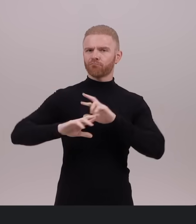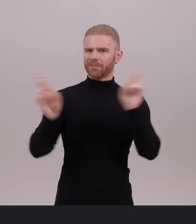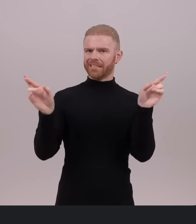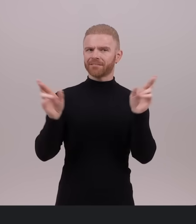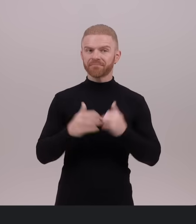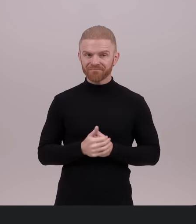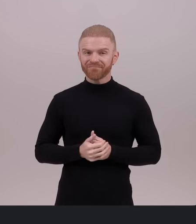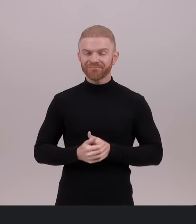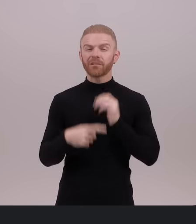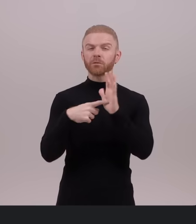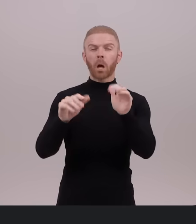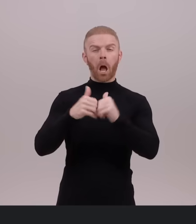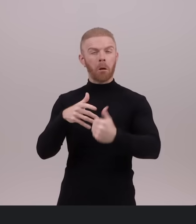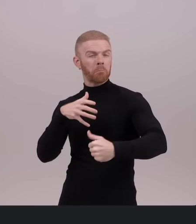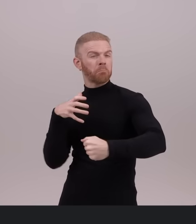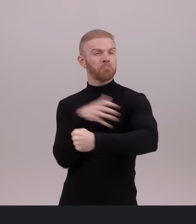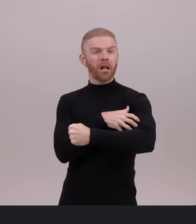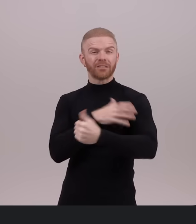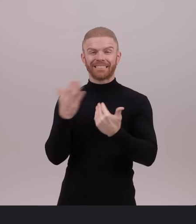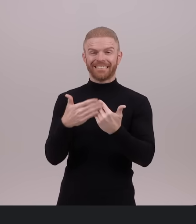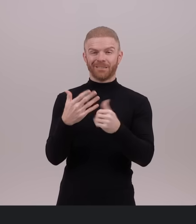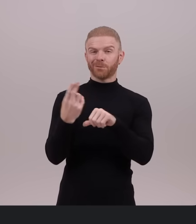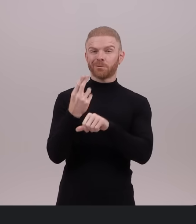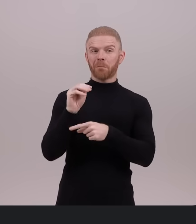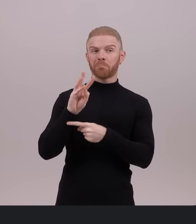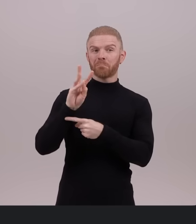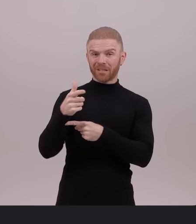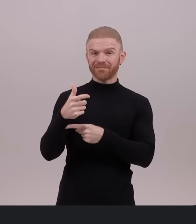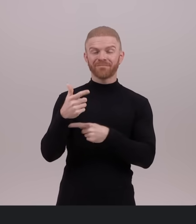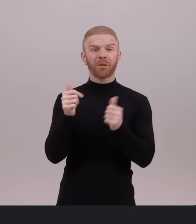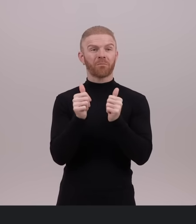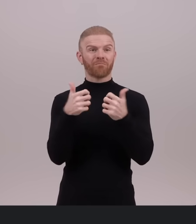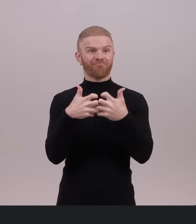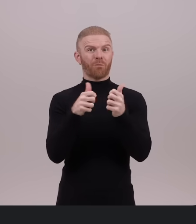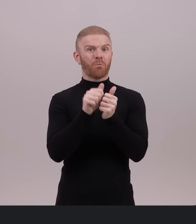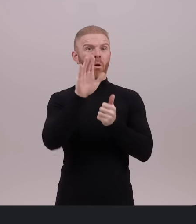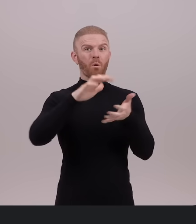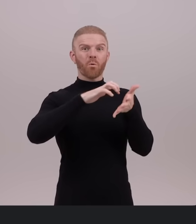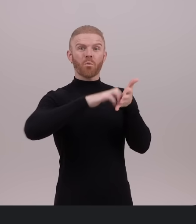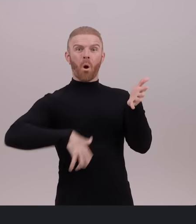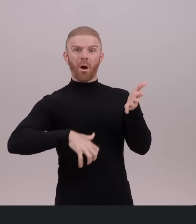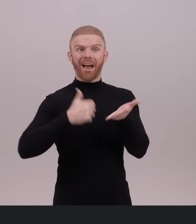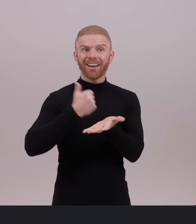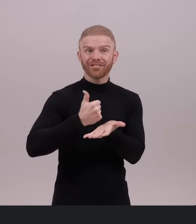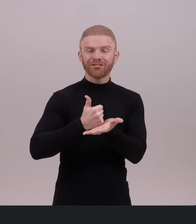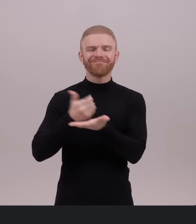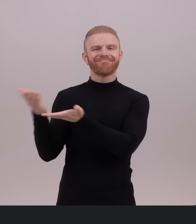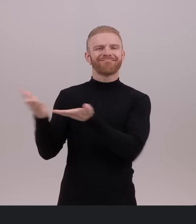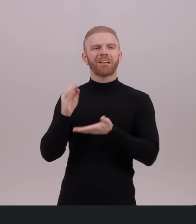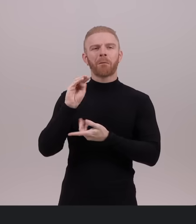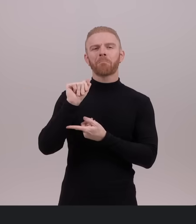it is to use Modern Web Guidance with your coding agent, let's welcome Matthias to the demo desk.